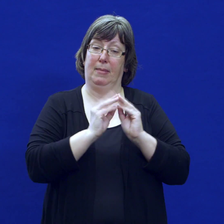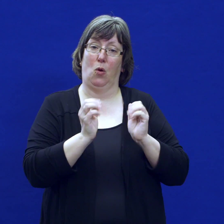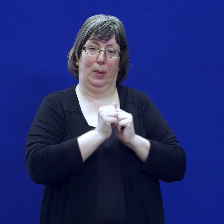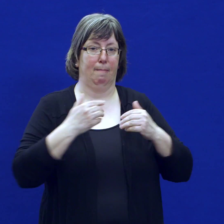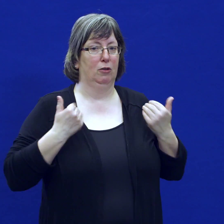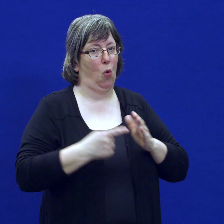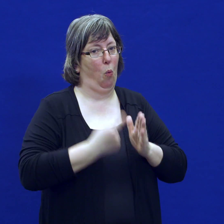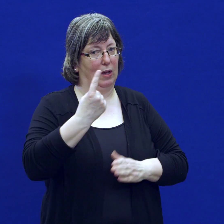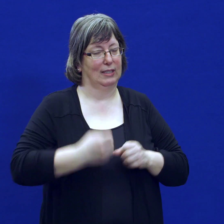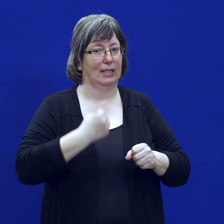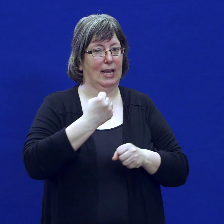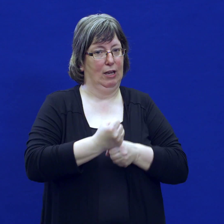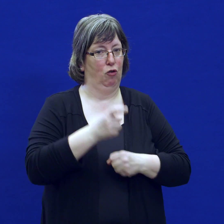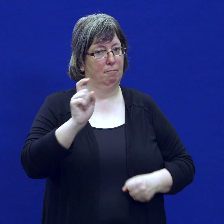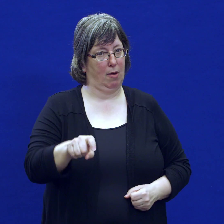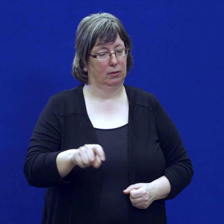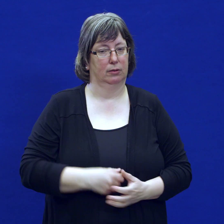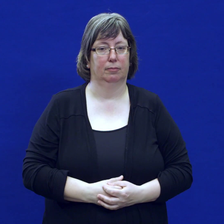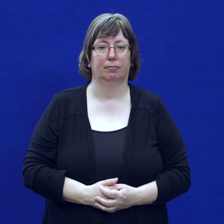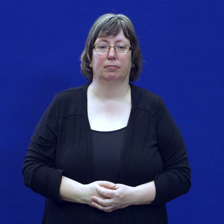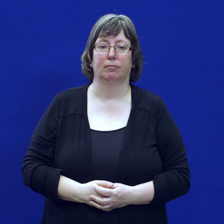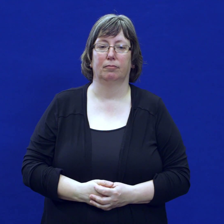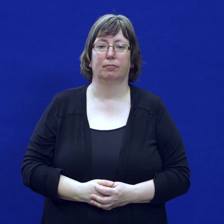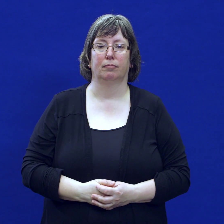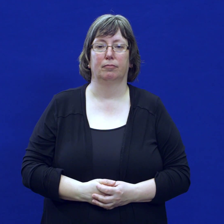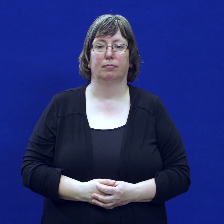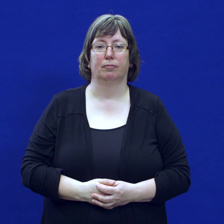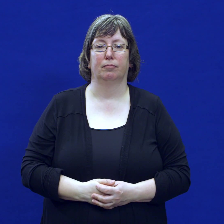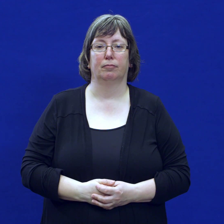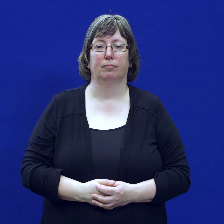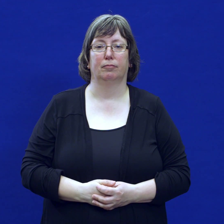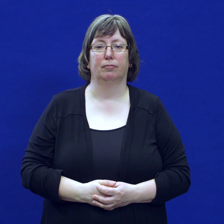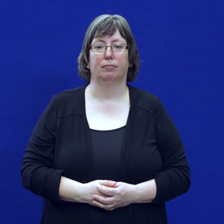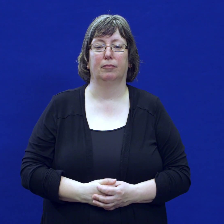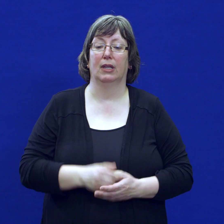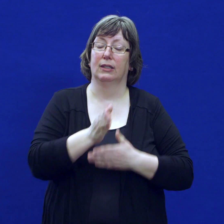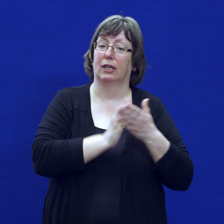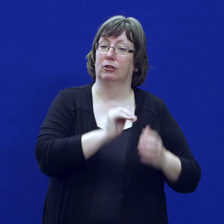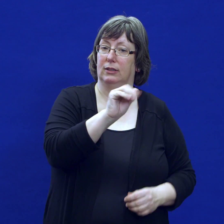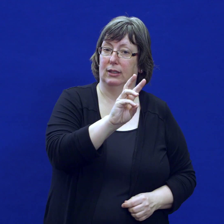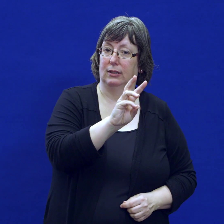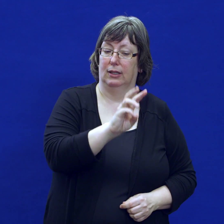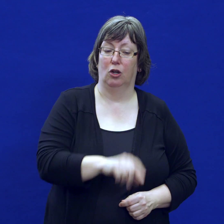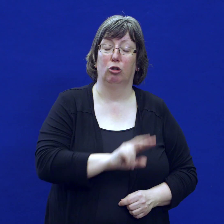at least once every 12 months. section 16 subsection 2